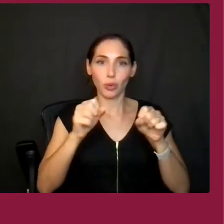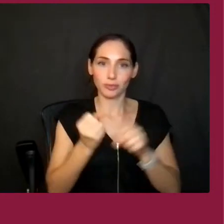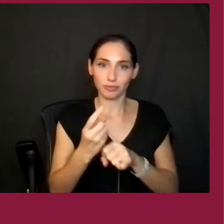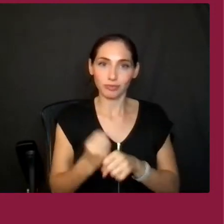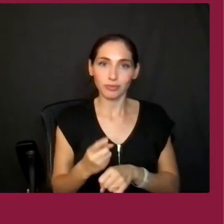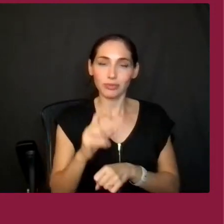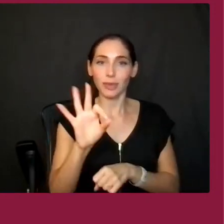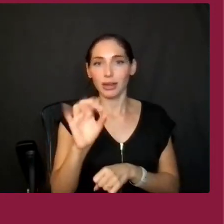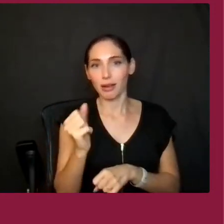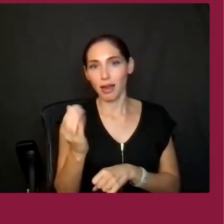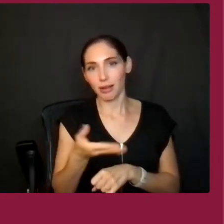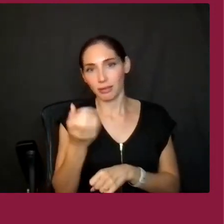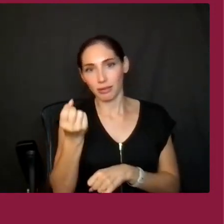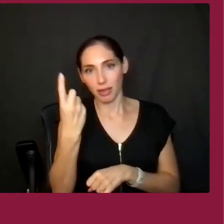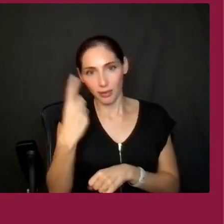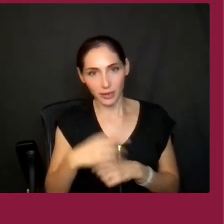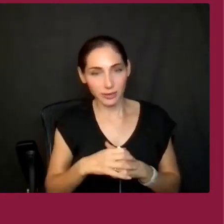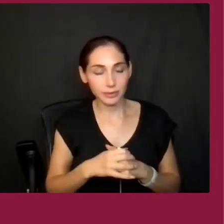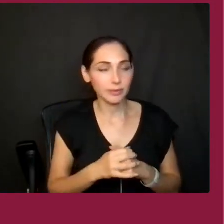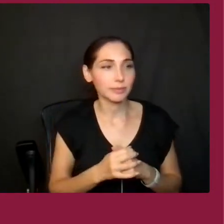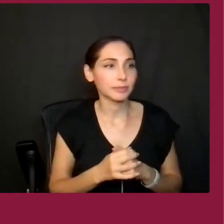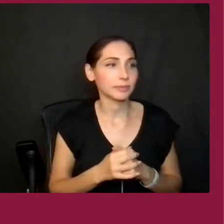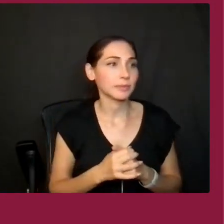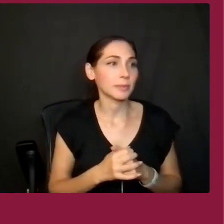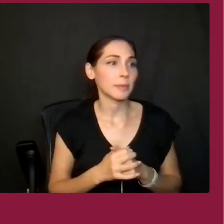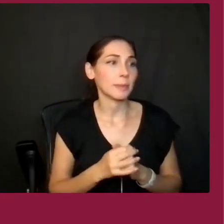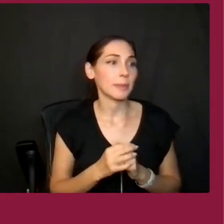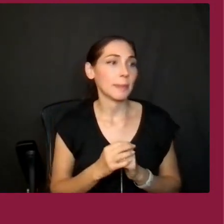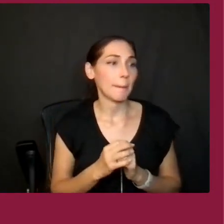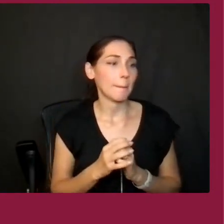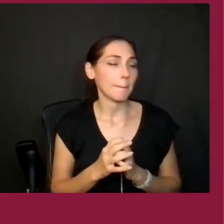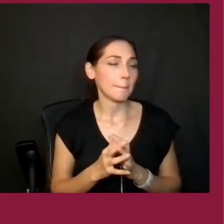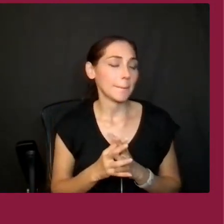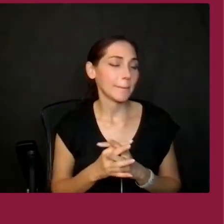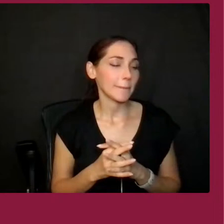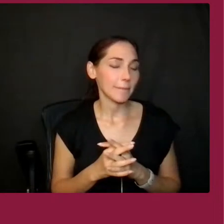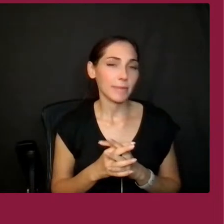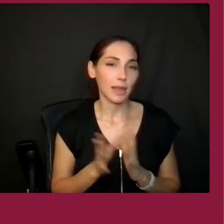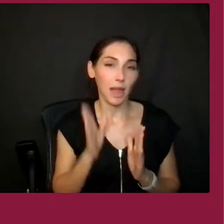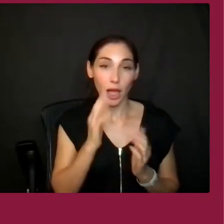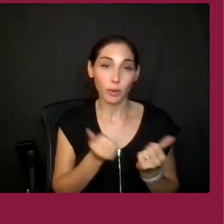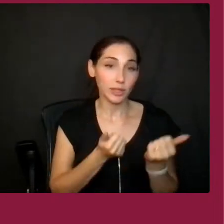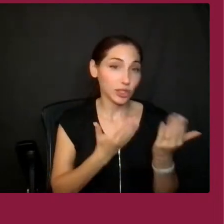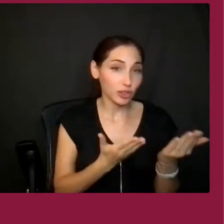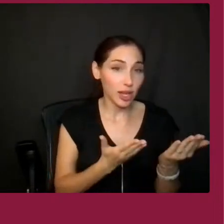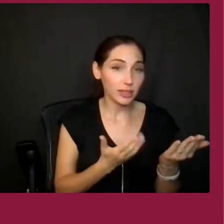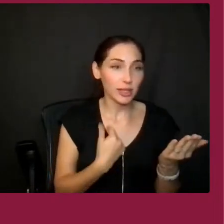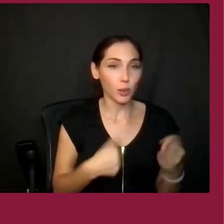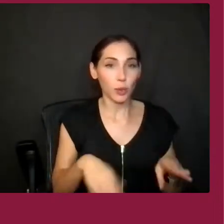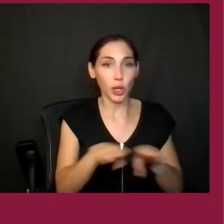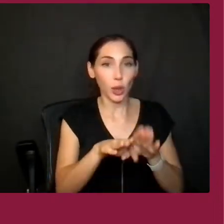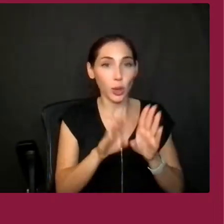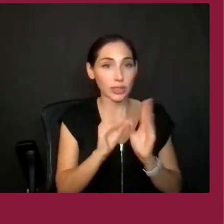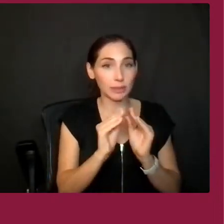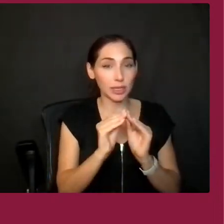Um, I would suggest that we close this meeting in honor of Lew Stults.